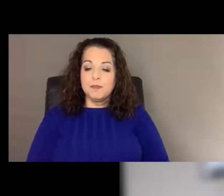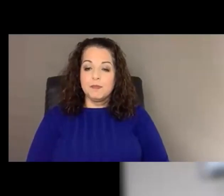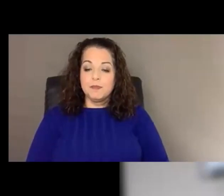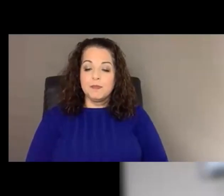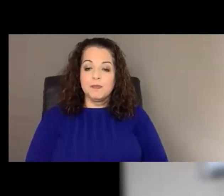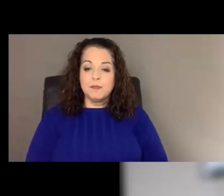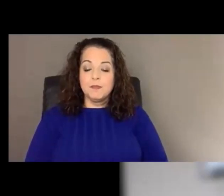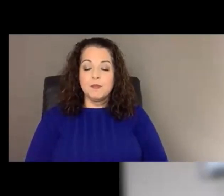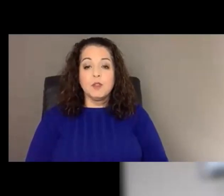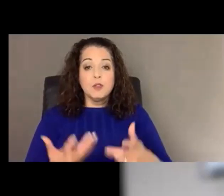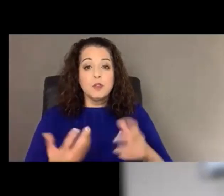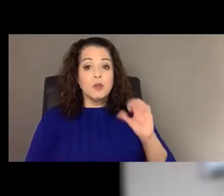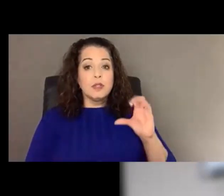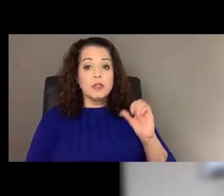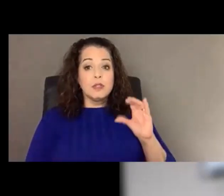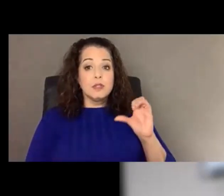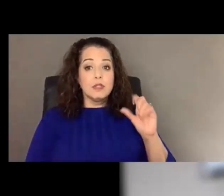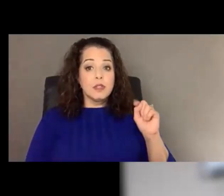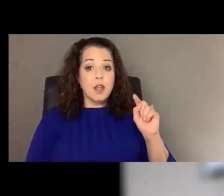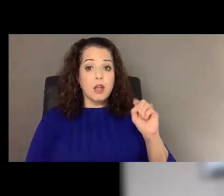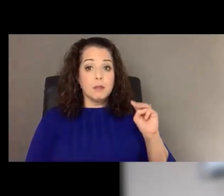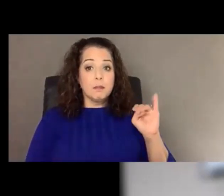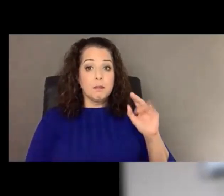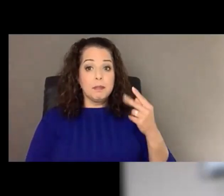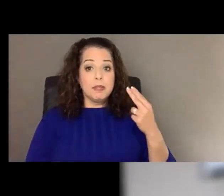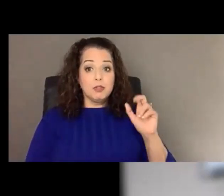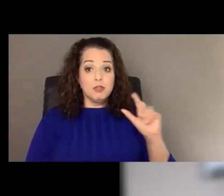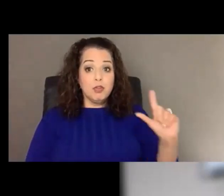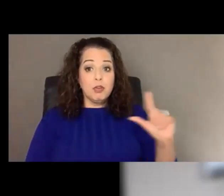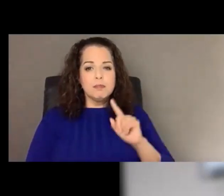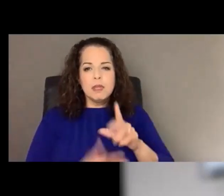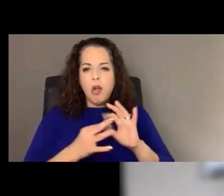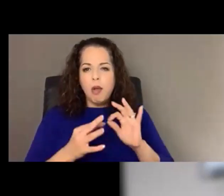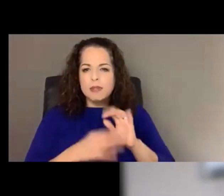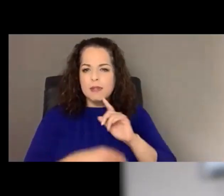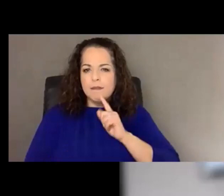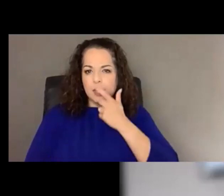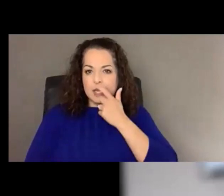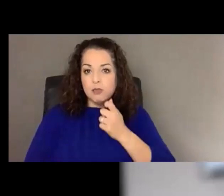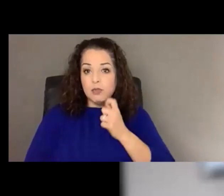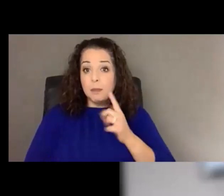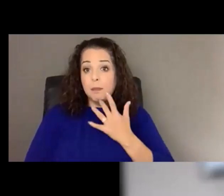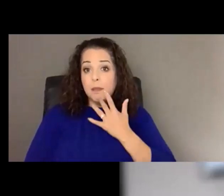Scott Mitchell comments, "Very interesting to learn that preference for visualizations